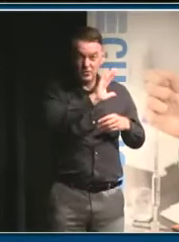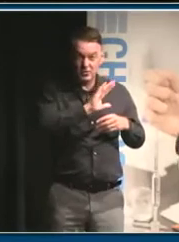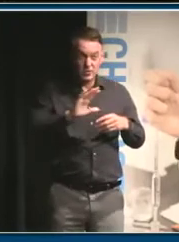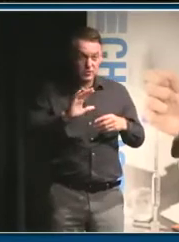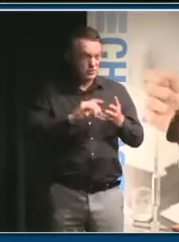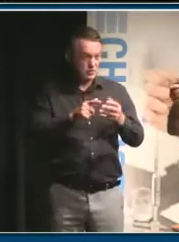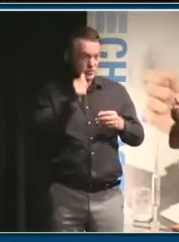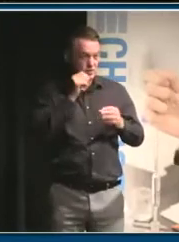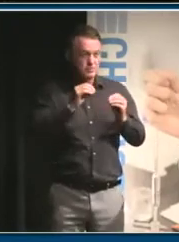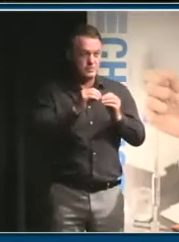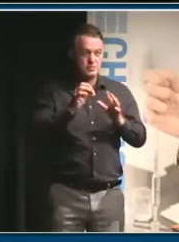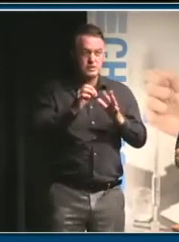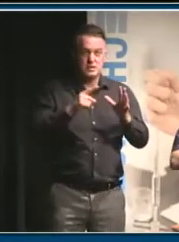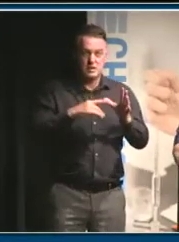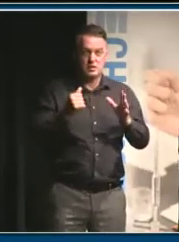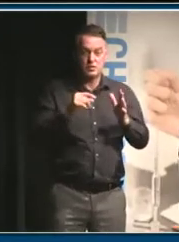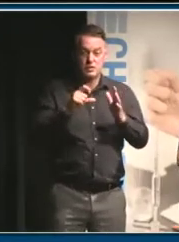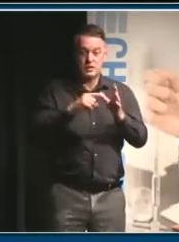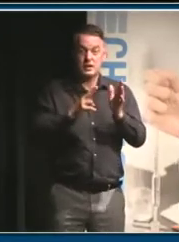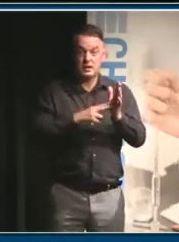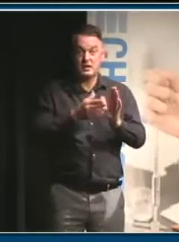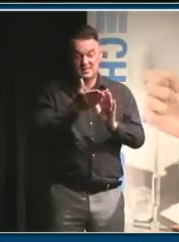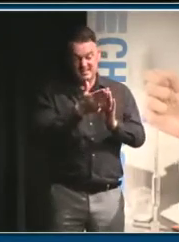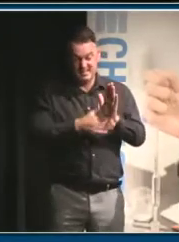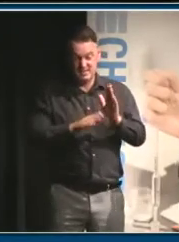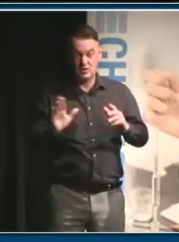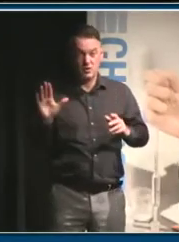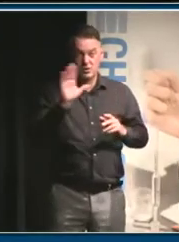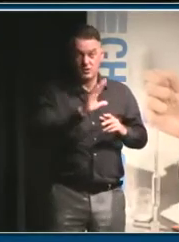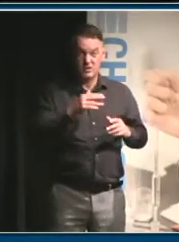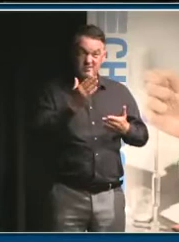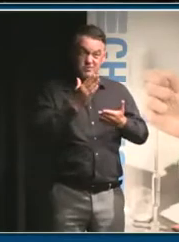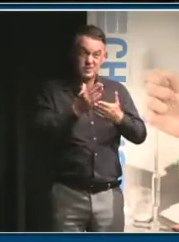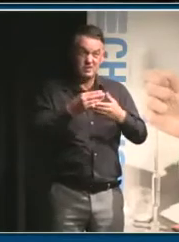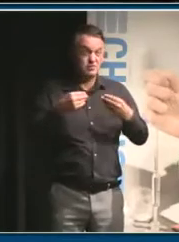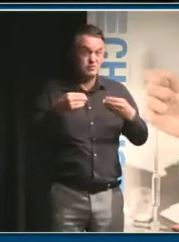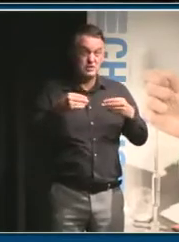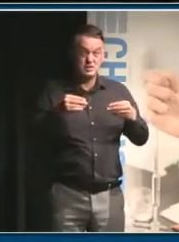BPA and can lining, every can that has material in it is actually a plastic bottle with metal